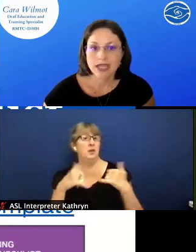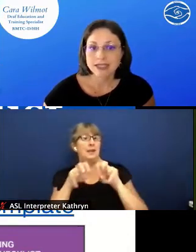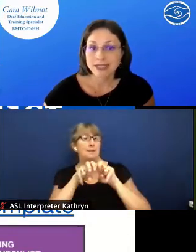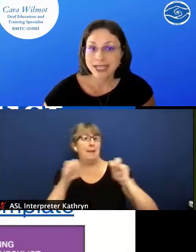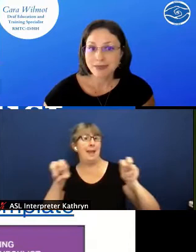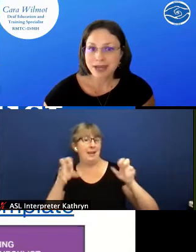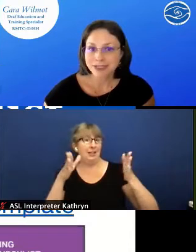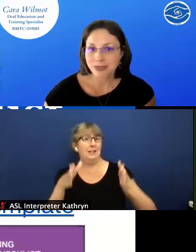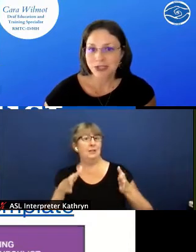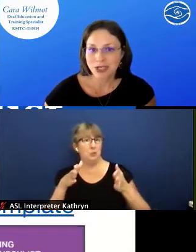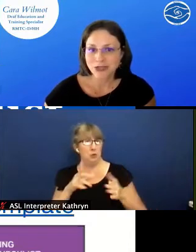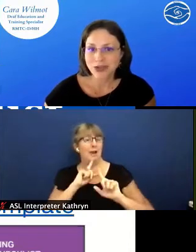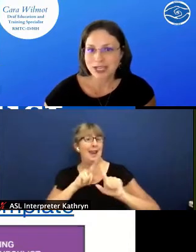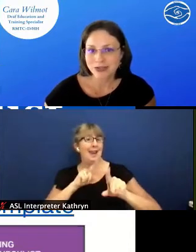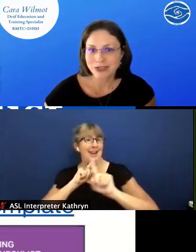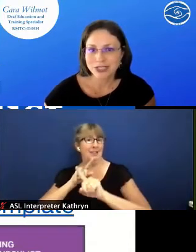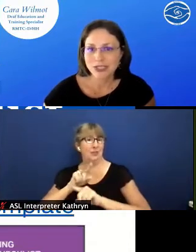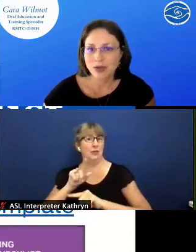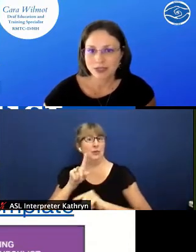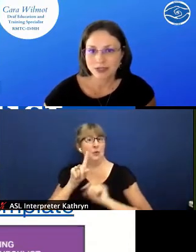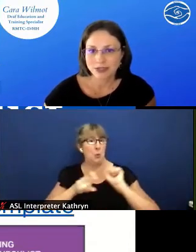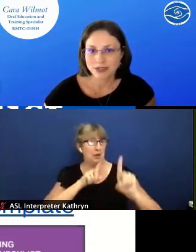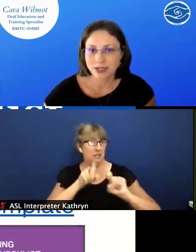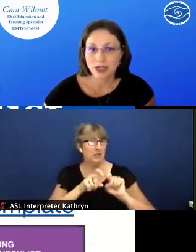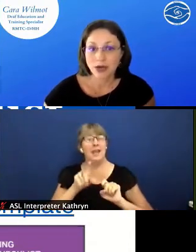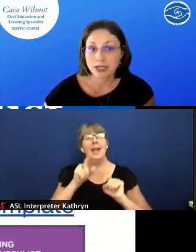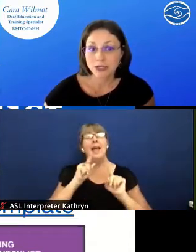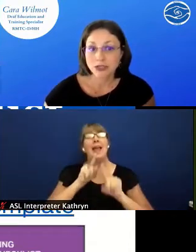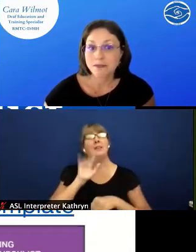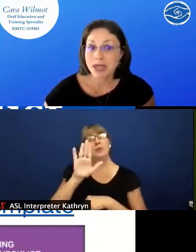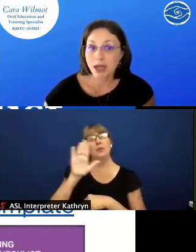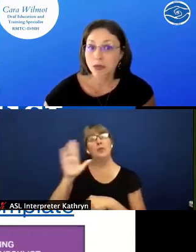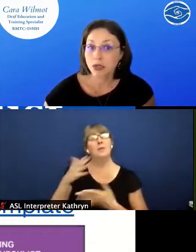Today's panelists will share their answers to these questions. Their answers may help you